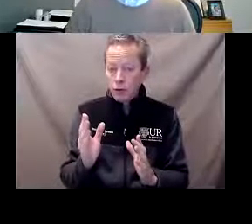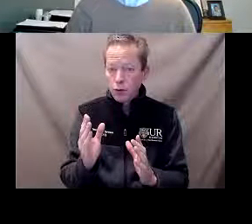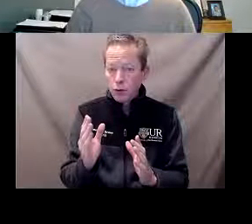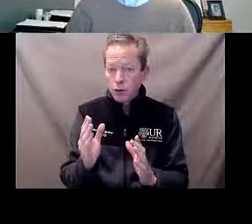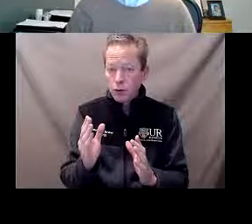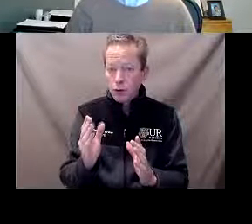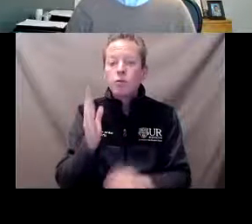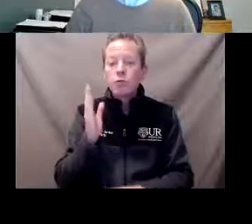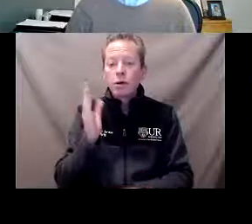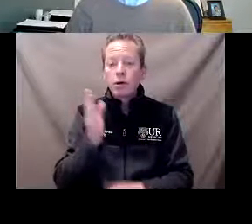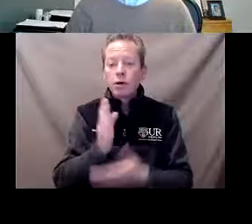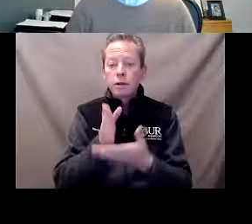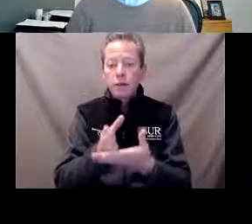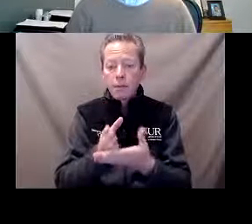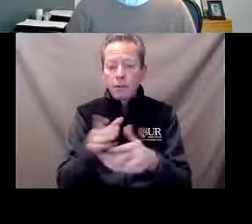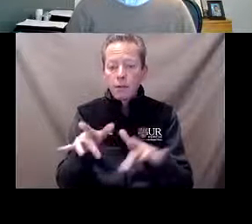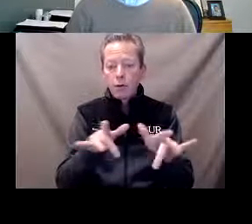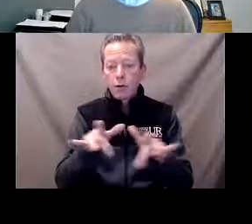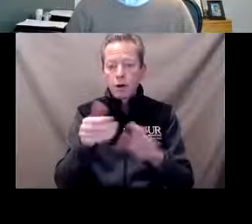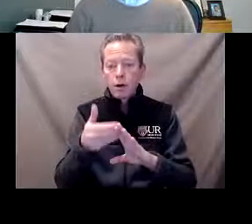We will stop the recording prior to the question-and-answer